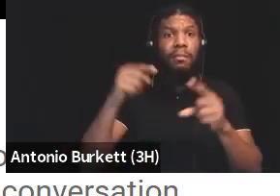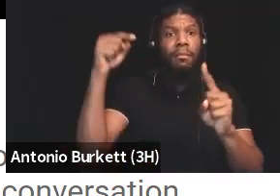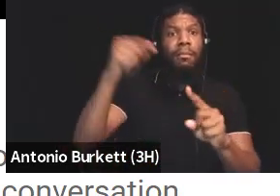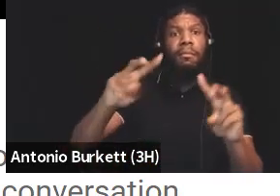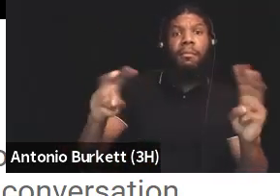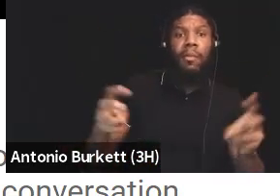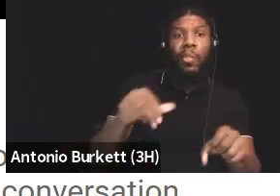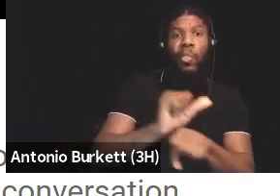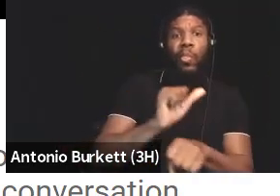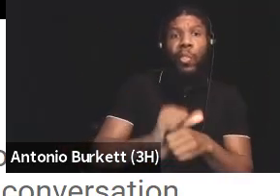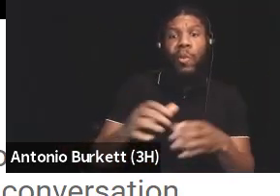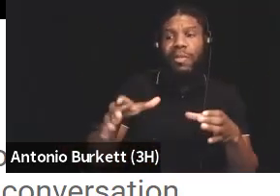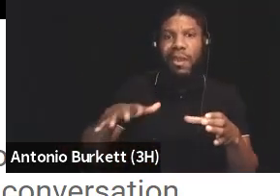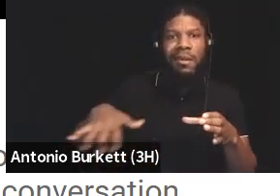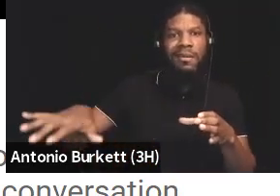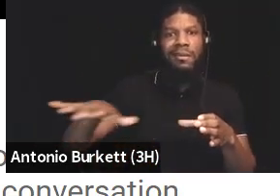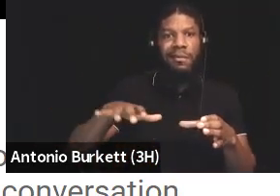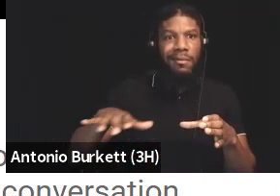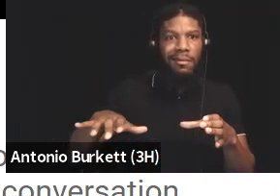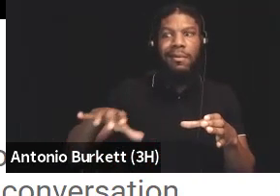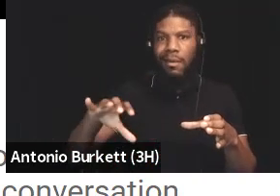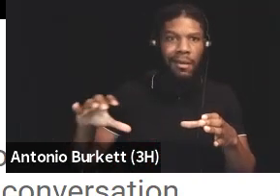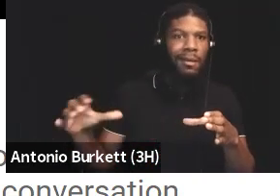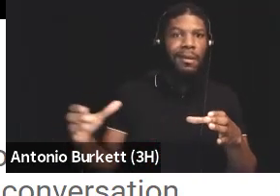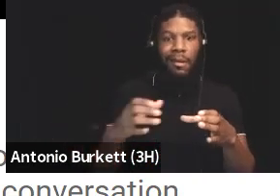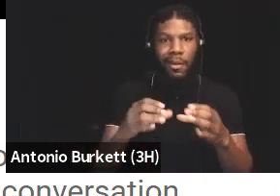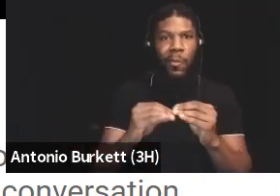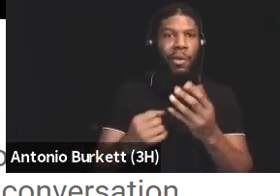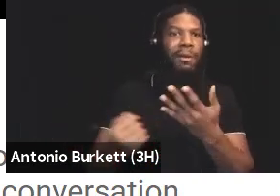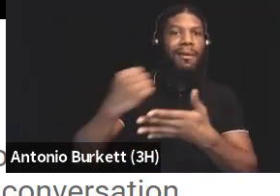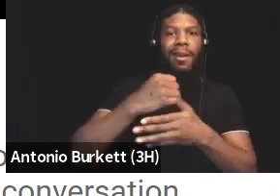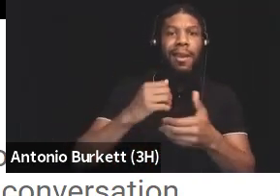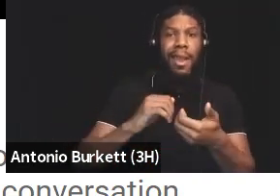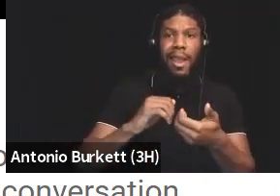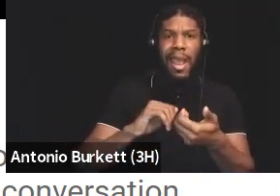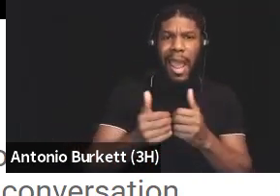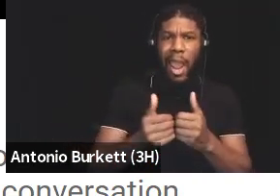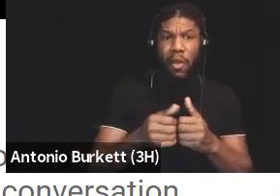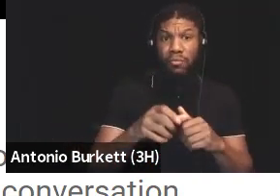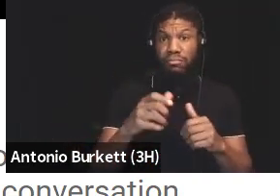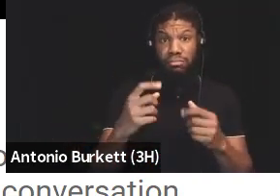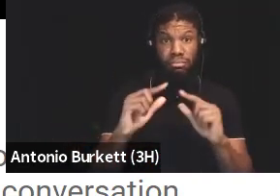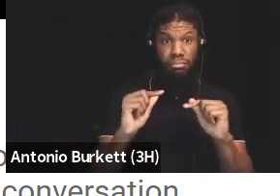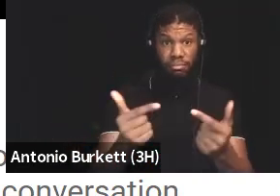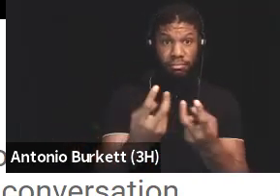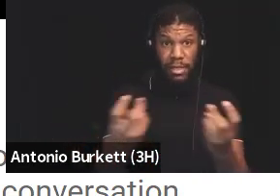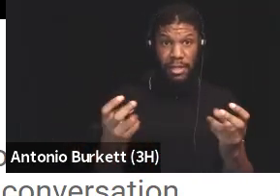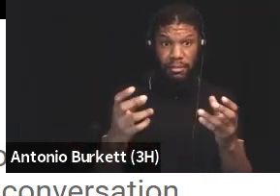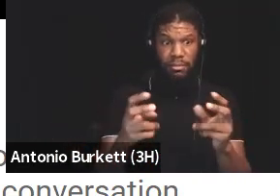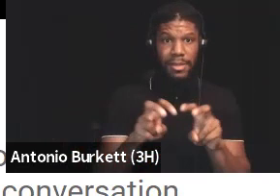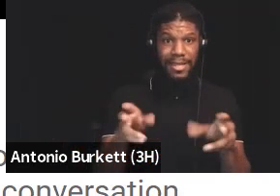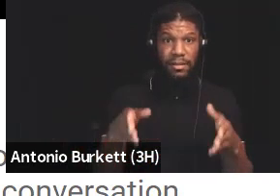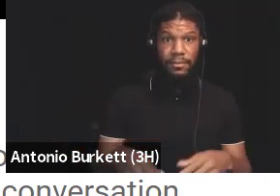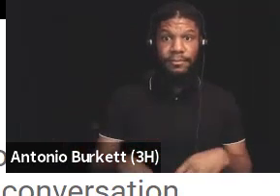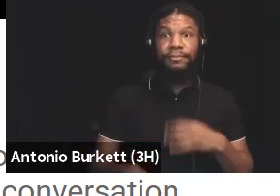in third spaces-- bringing our work more central? [Lisa] I would just like to say that it's been